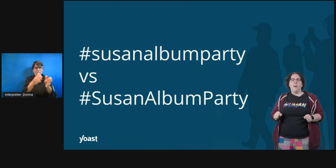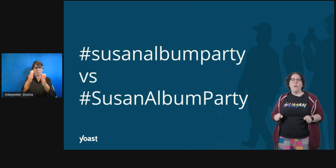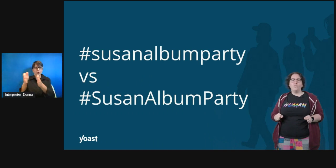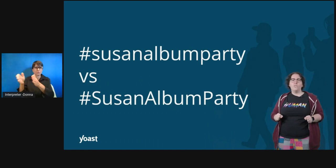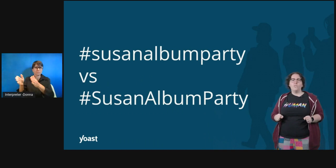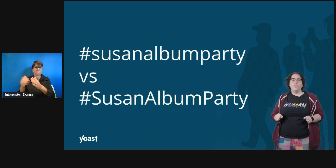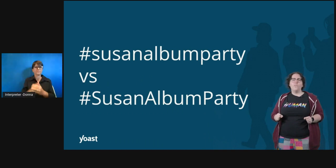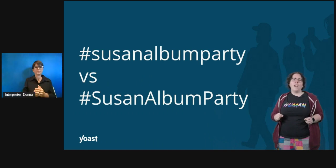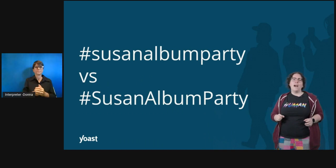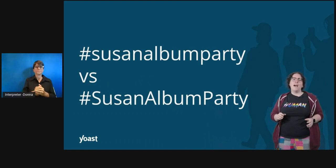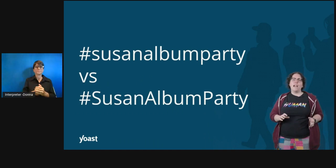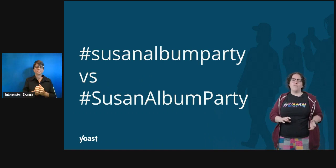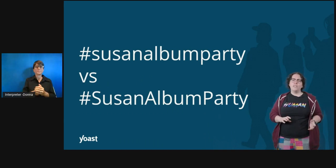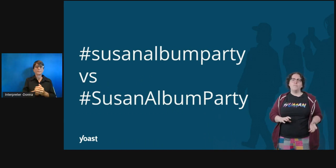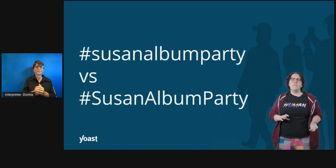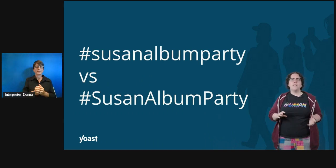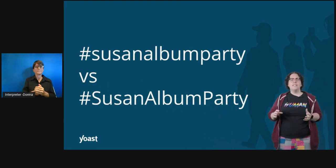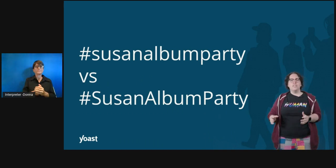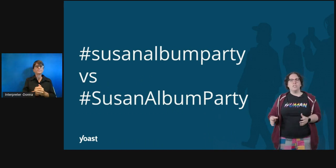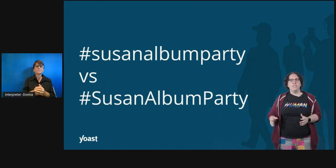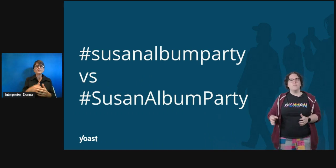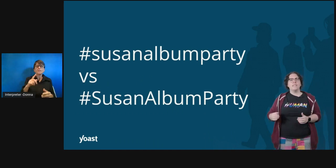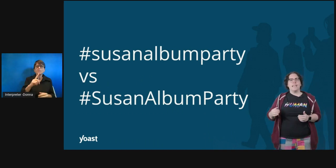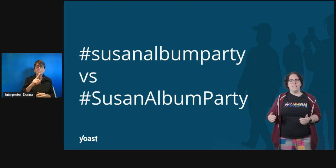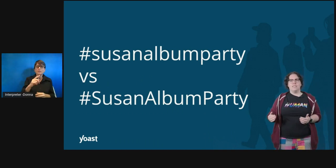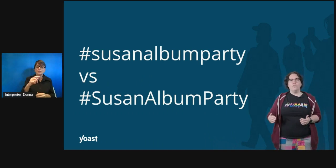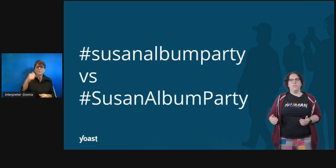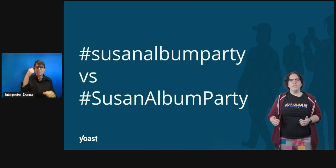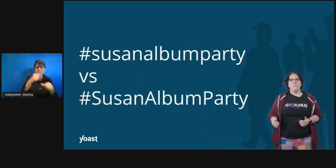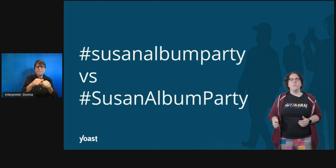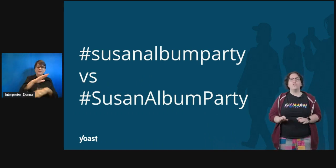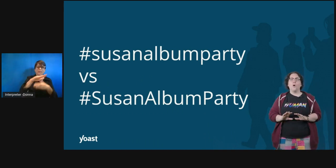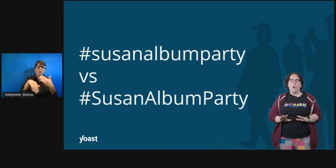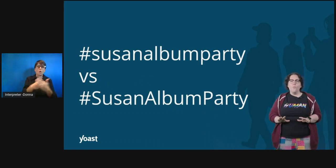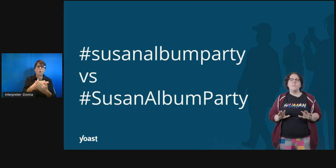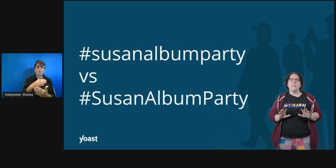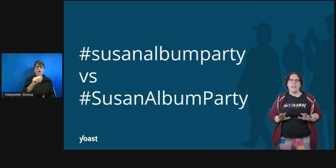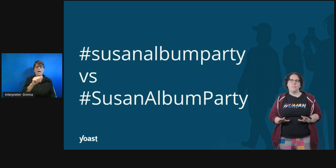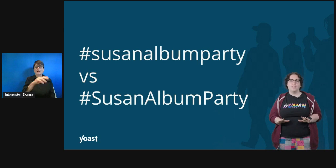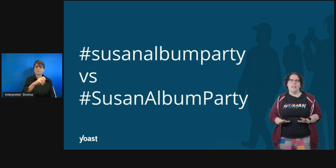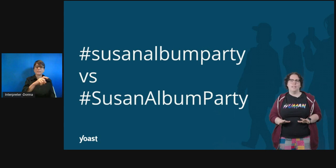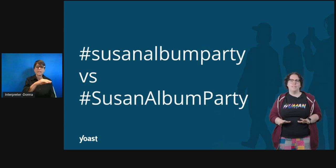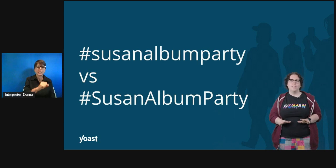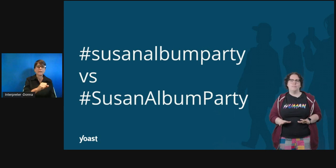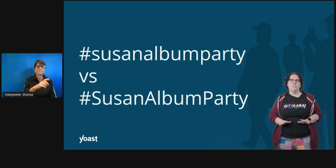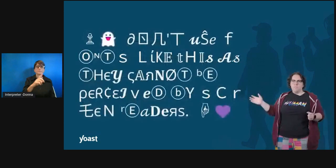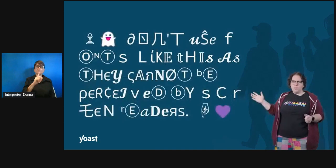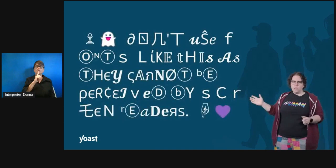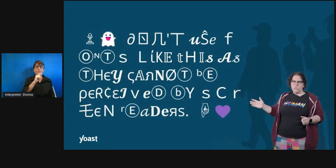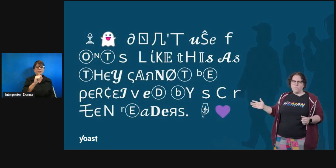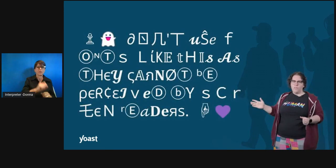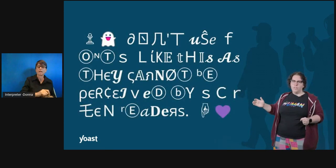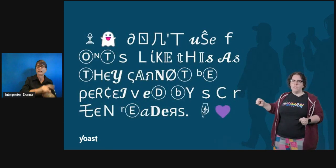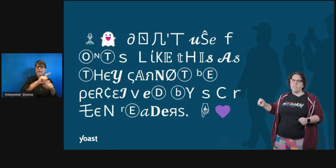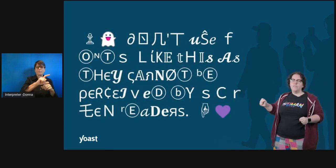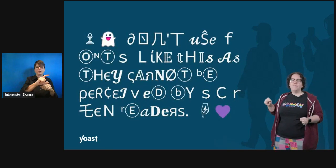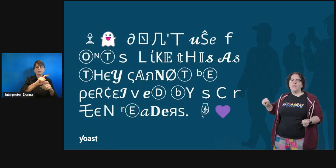Also, note that acronyms and initialisms like SEO, should always be capitalized. Custom fonts.